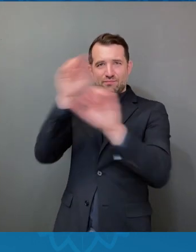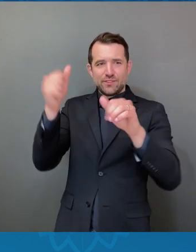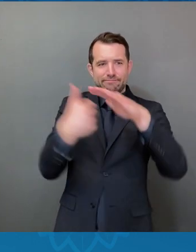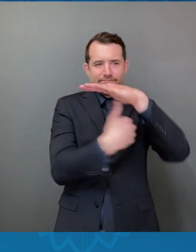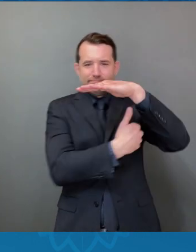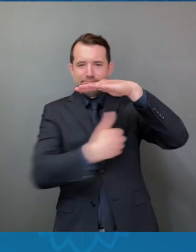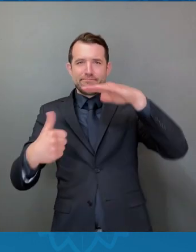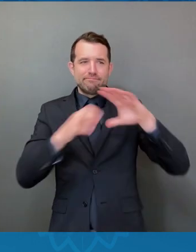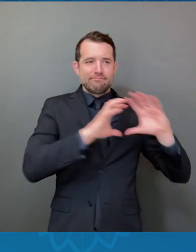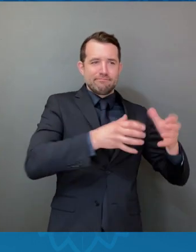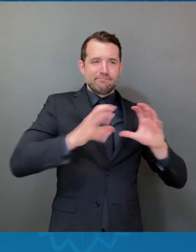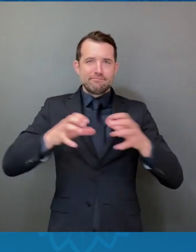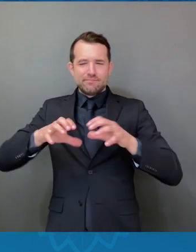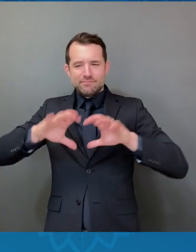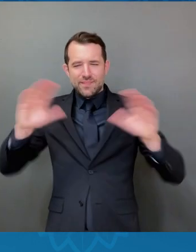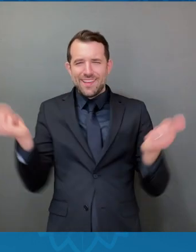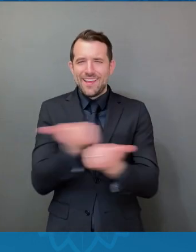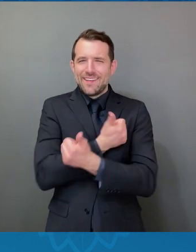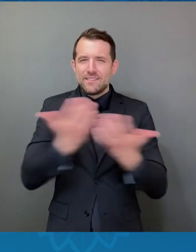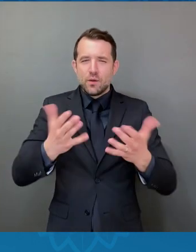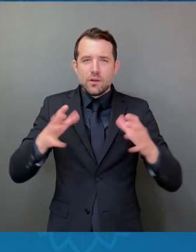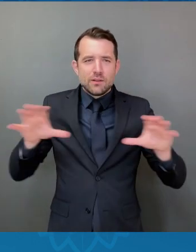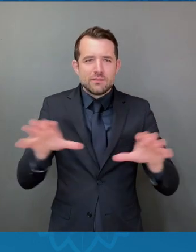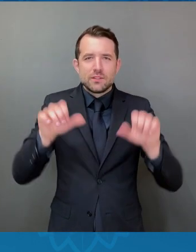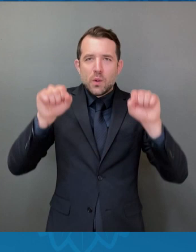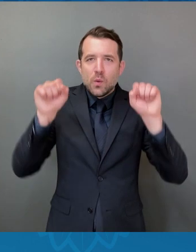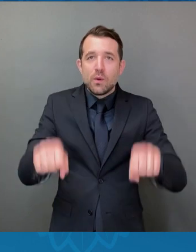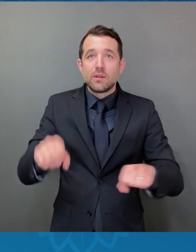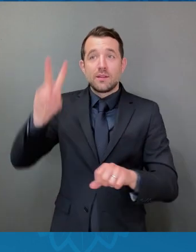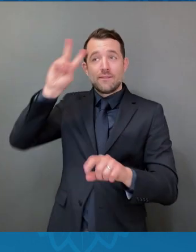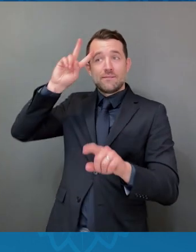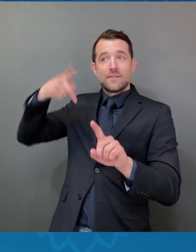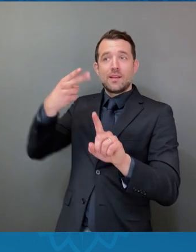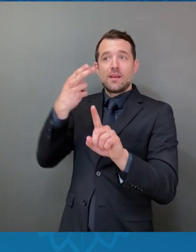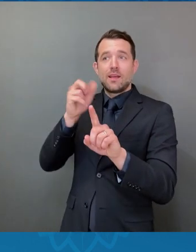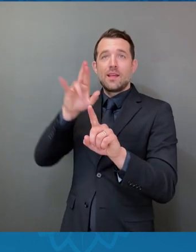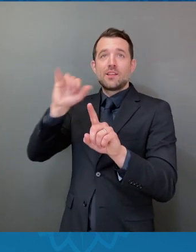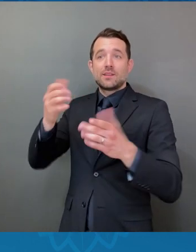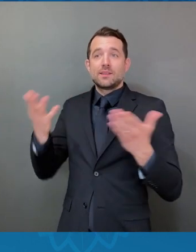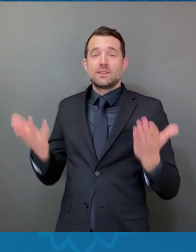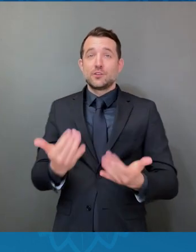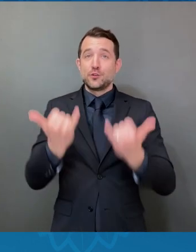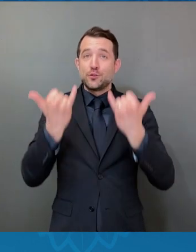Vice President Harris is here with us today to give us a few words about that ongoing work.